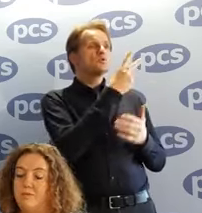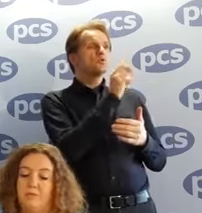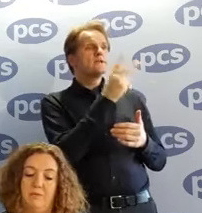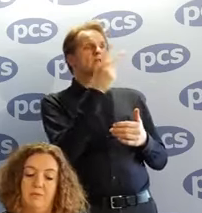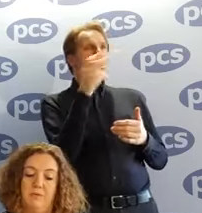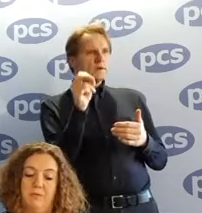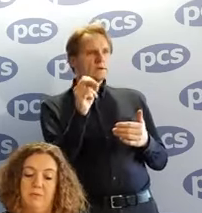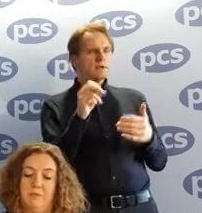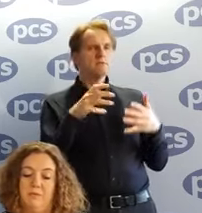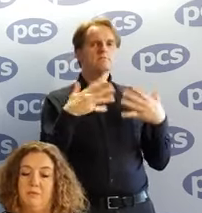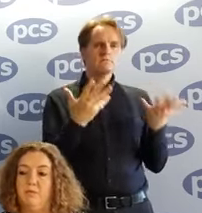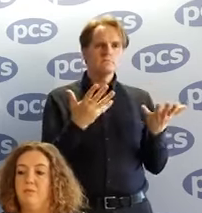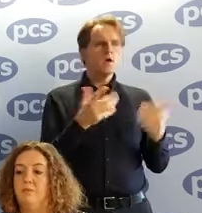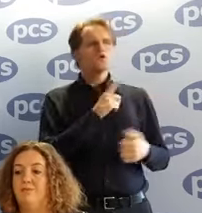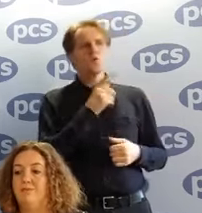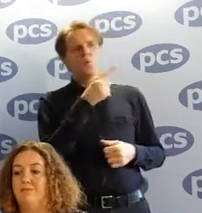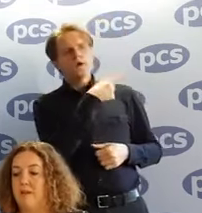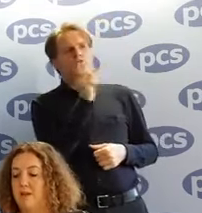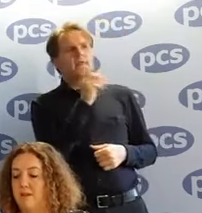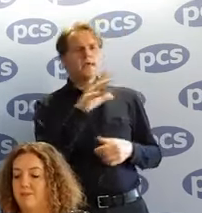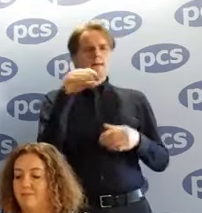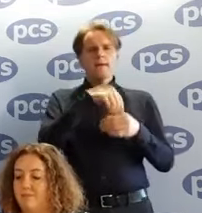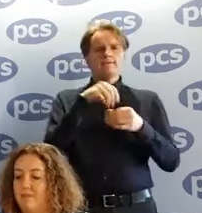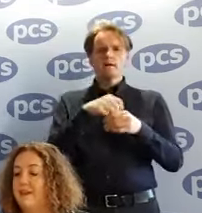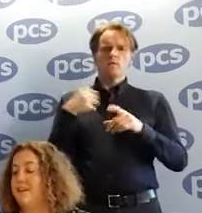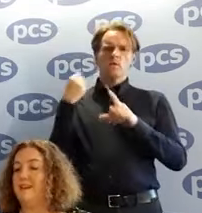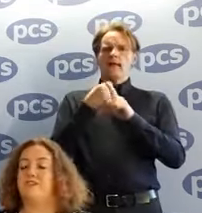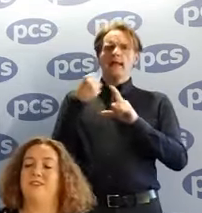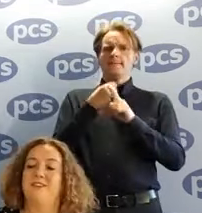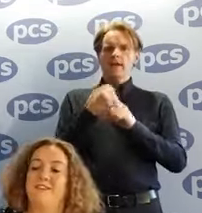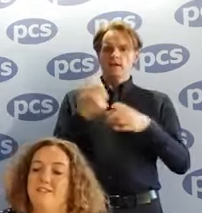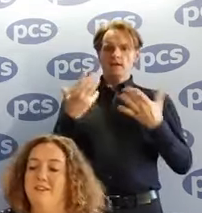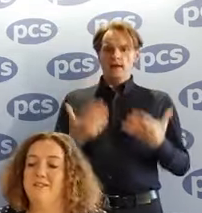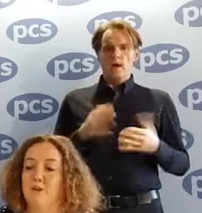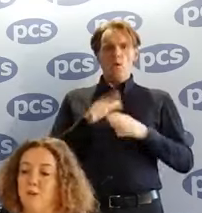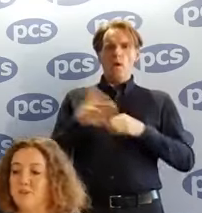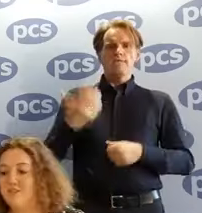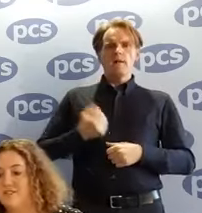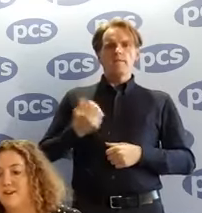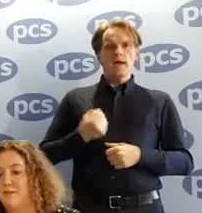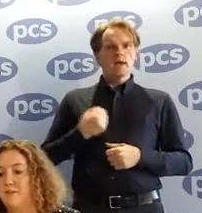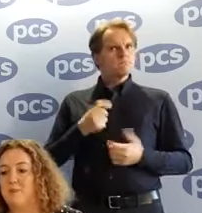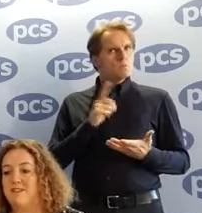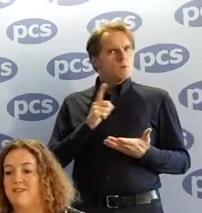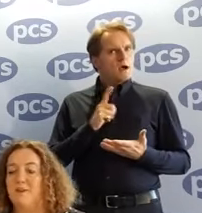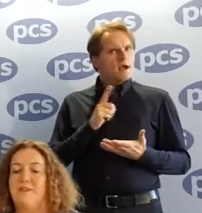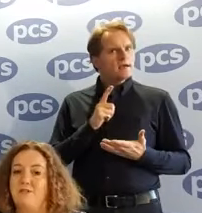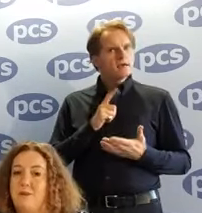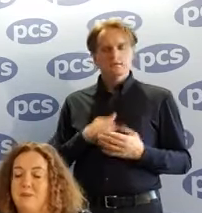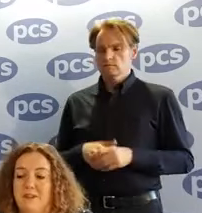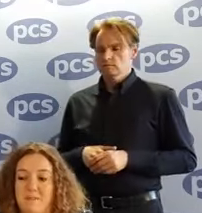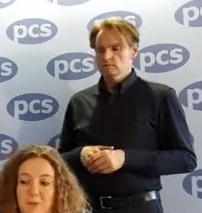they should be involved in the 2018 pay campaign? Thanks Janice that's a good question to start off with because I think we have to remember that the